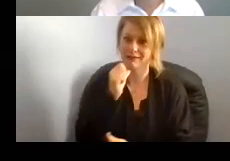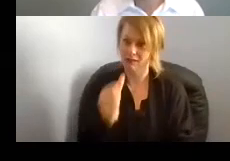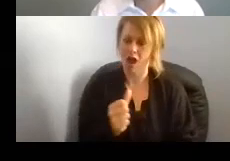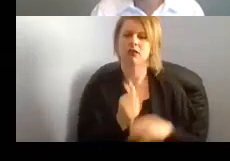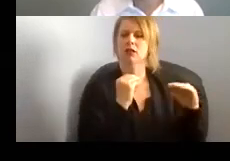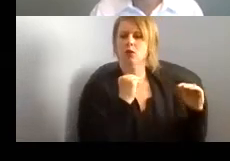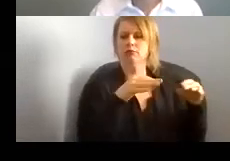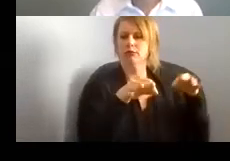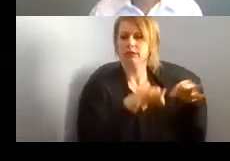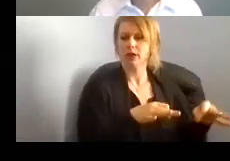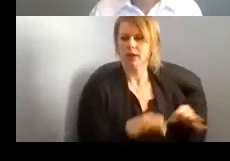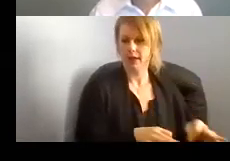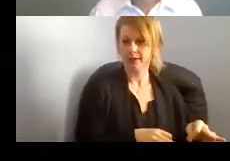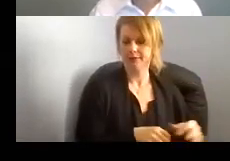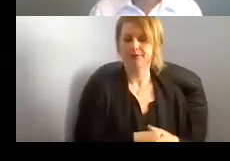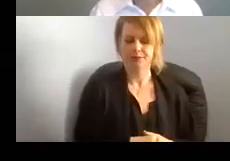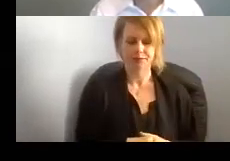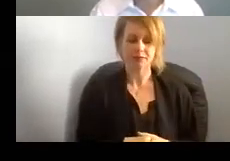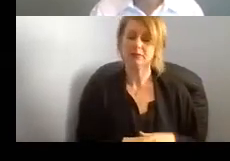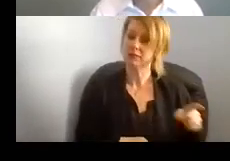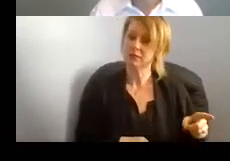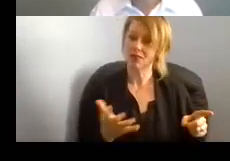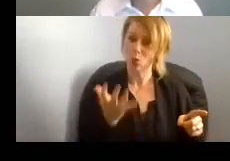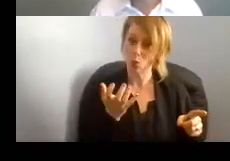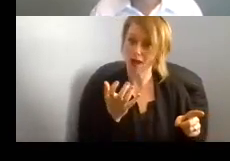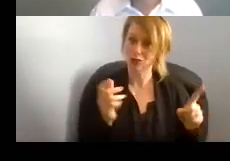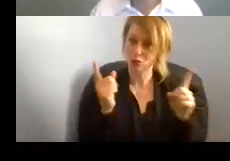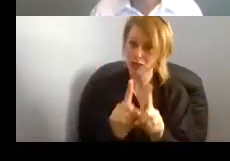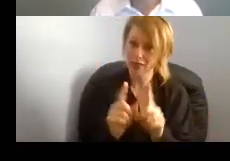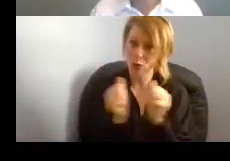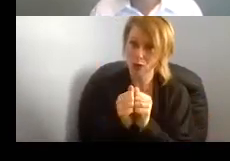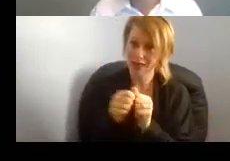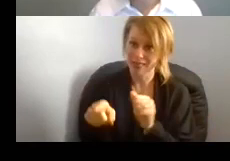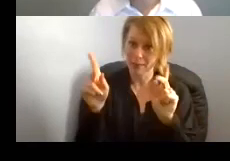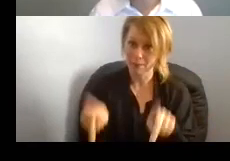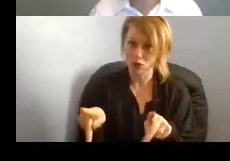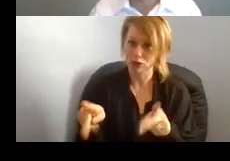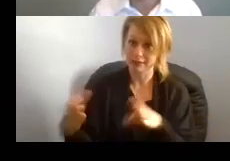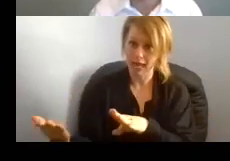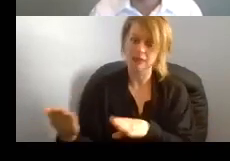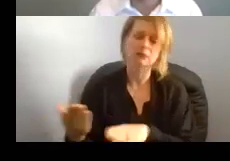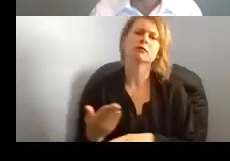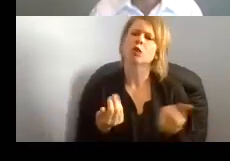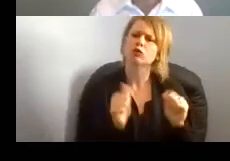someone, then if they’re very young, you need to clarify what they understand of that and why they’re saying it.